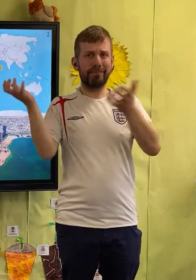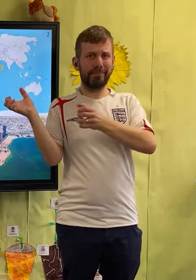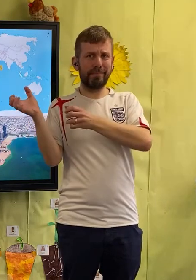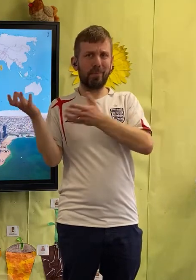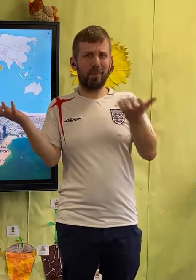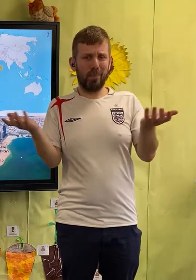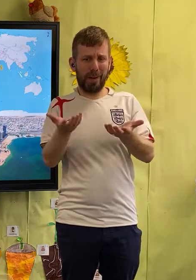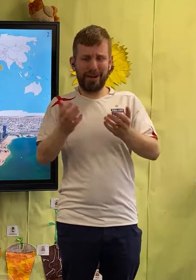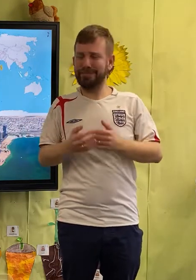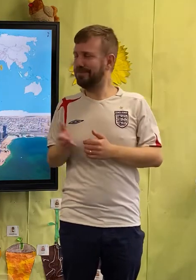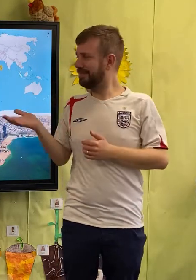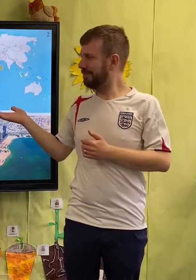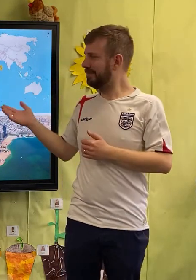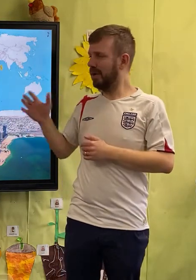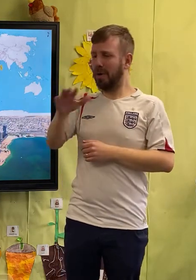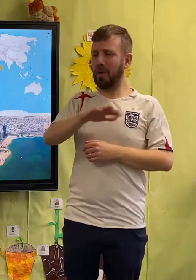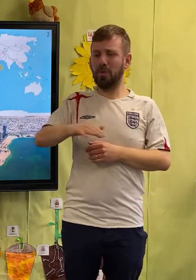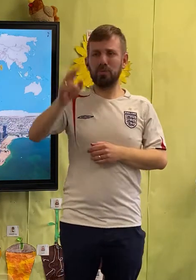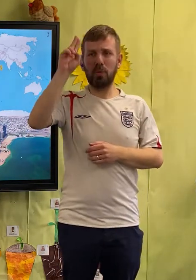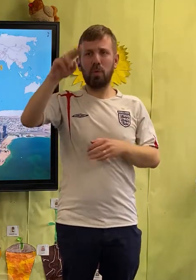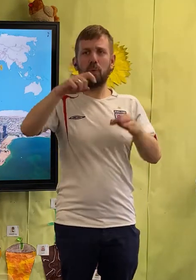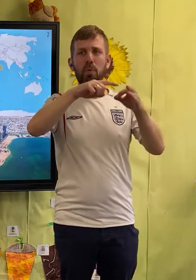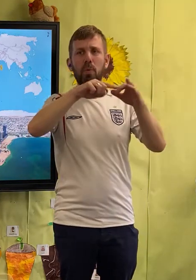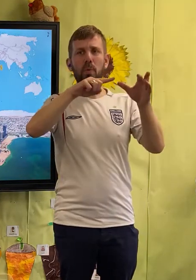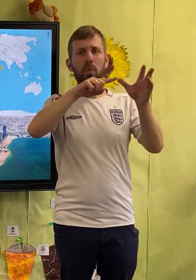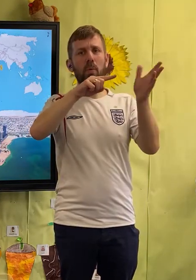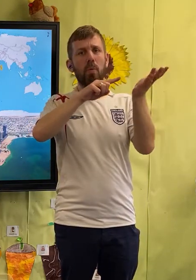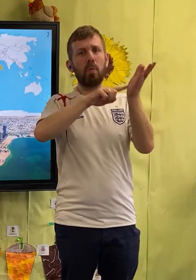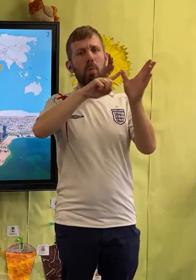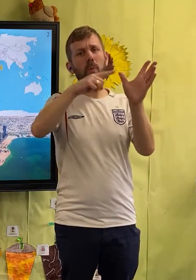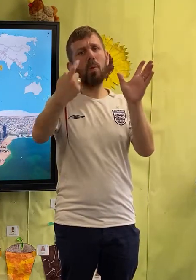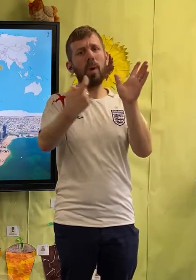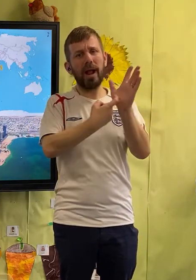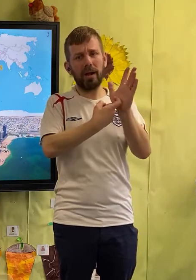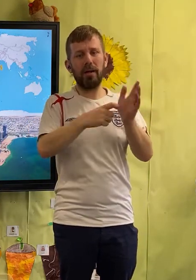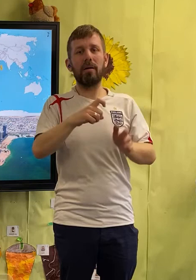Where will the World Cup be held? In a country called Qatar.